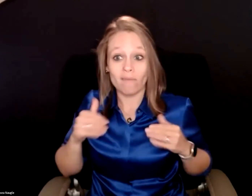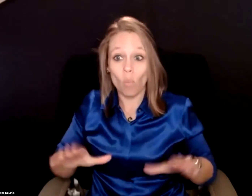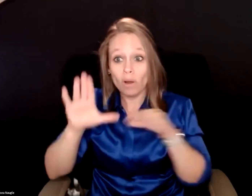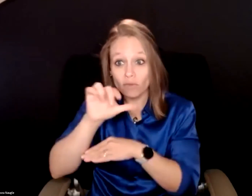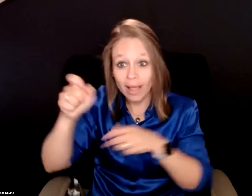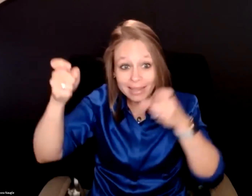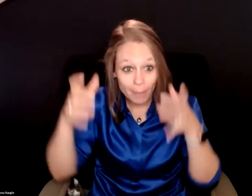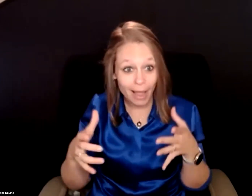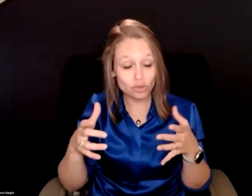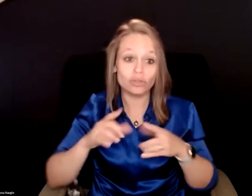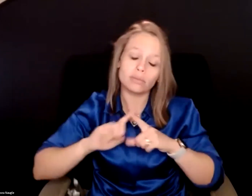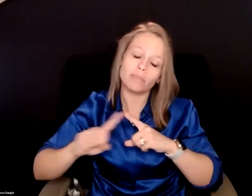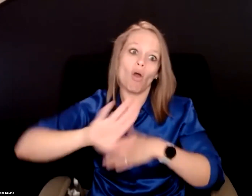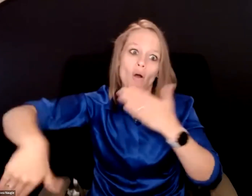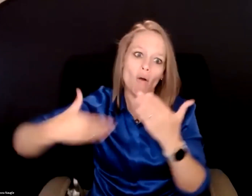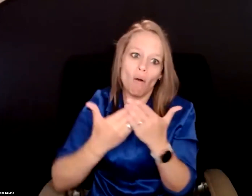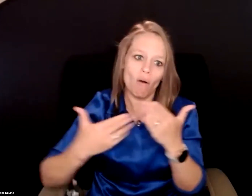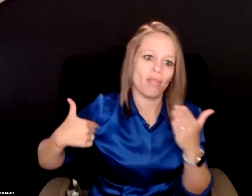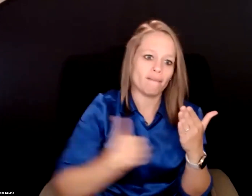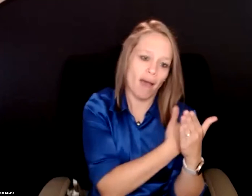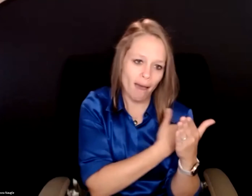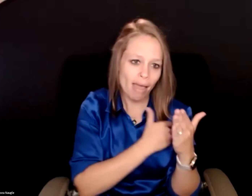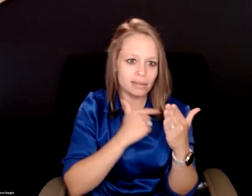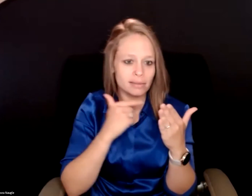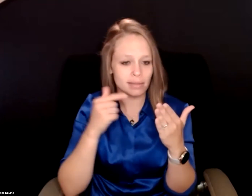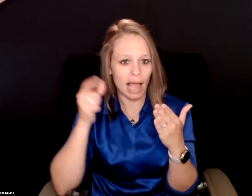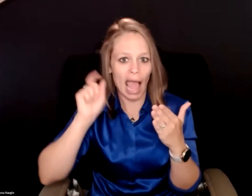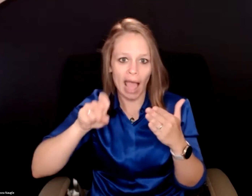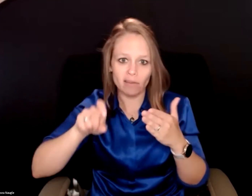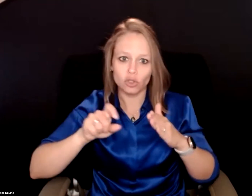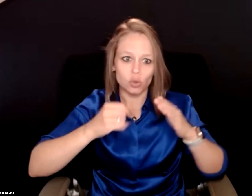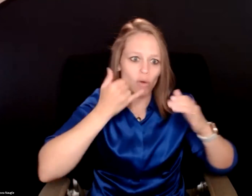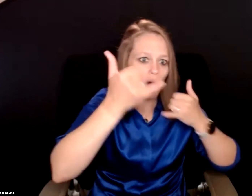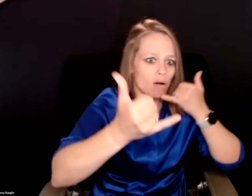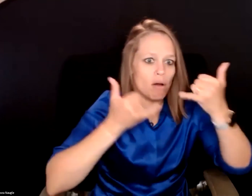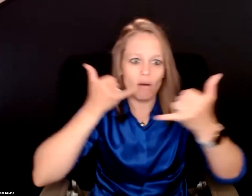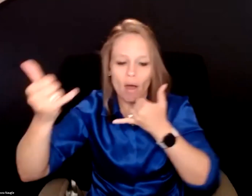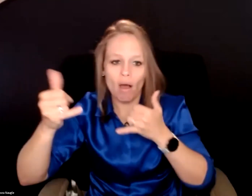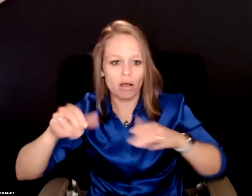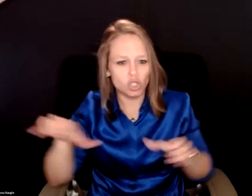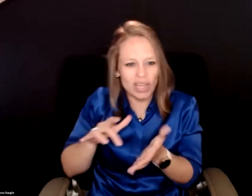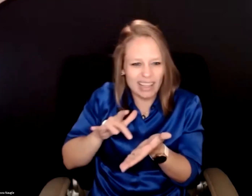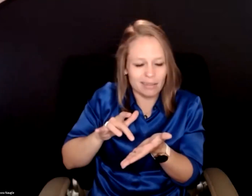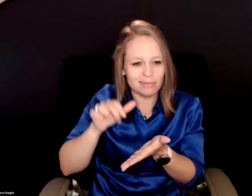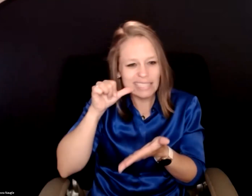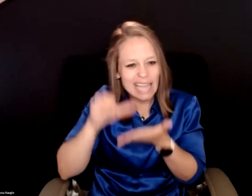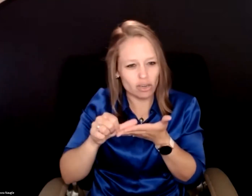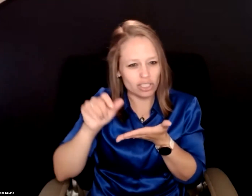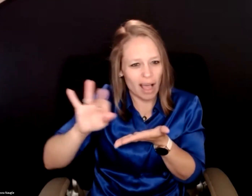It is all of us making phone calls and sending letters to the medical necessities to find the right level of treatment for the person and maybe find out that